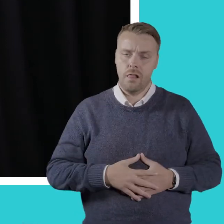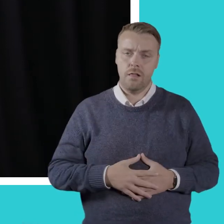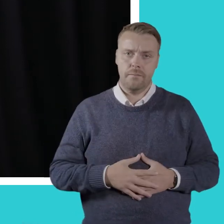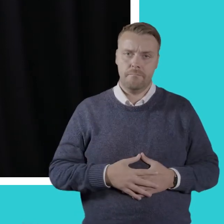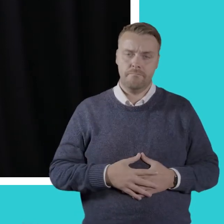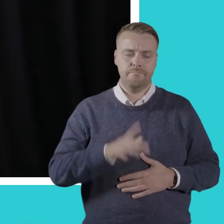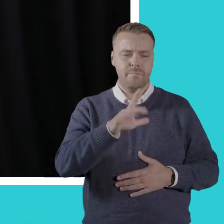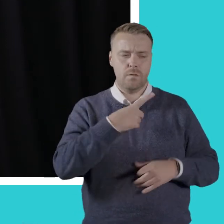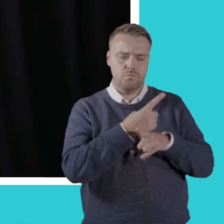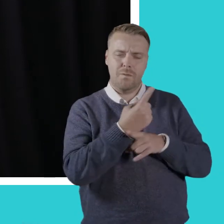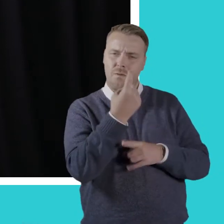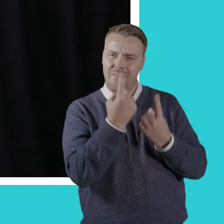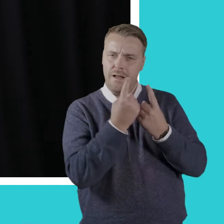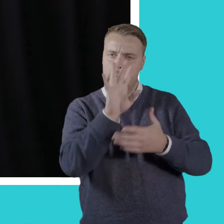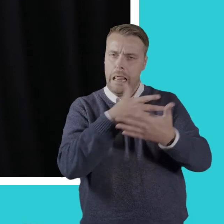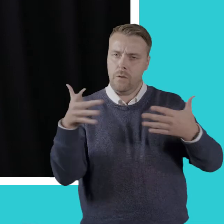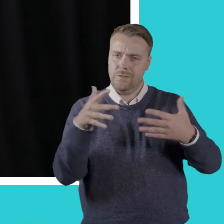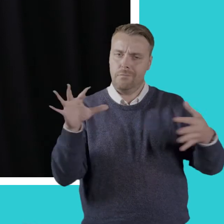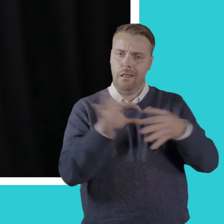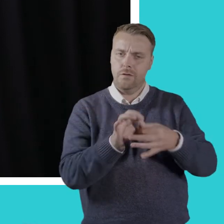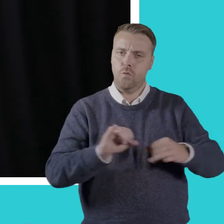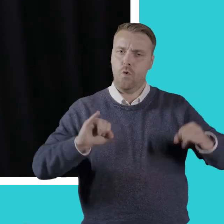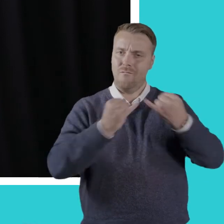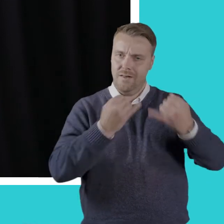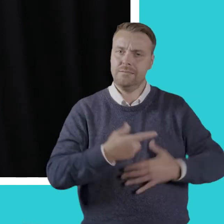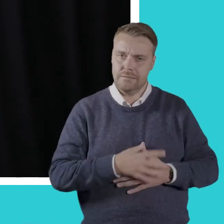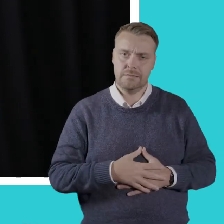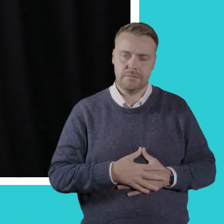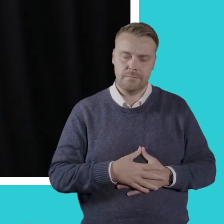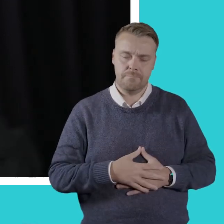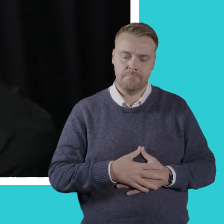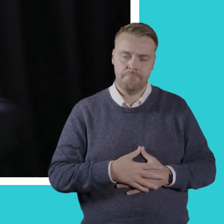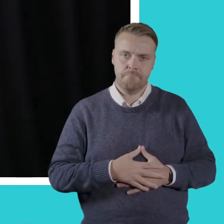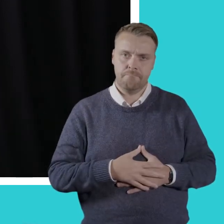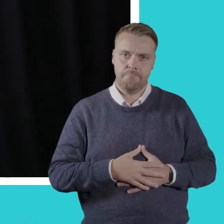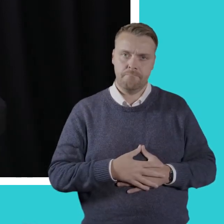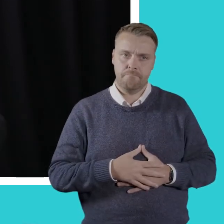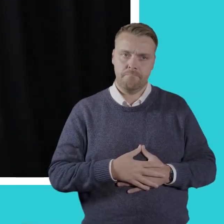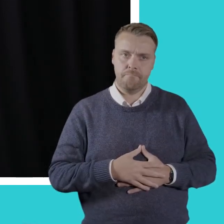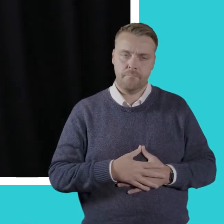conflict because I think it's really important you named conflict. When it comes to this work